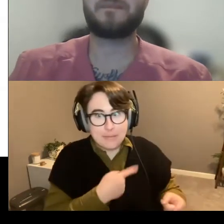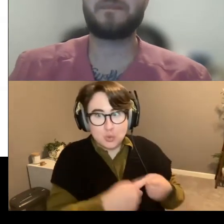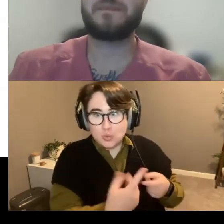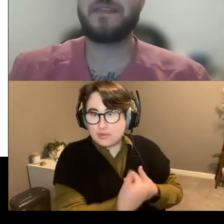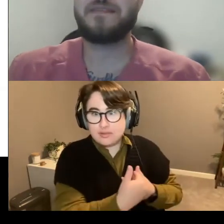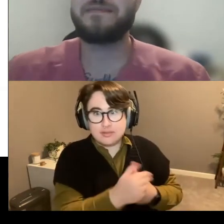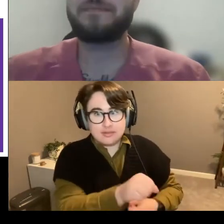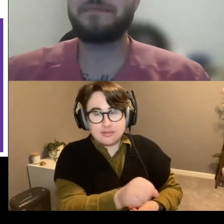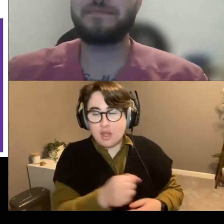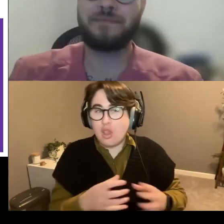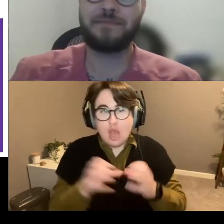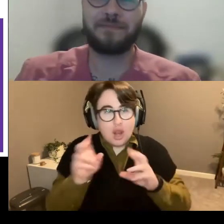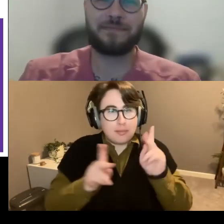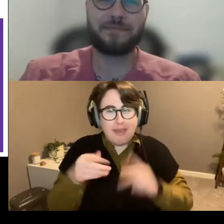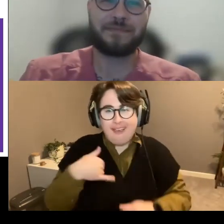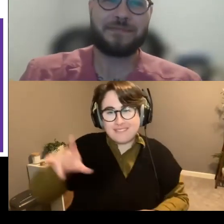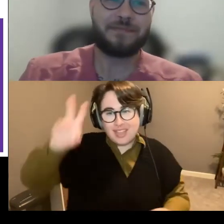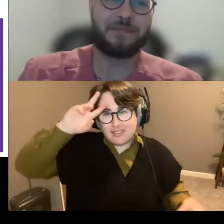'cause a lot of people have this misconception